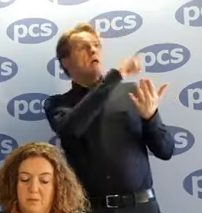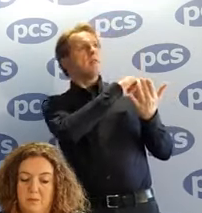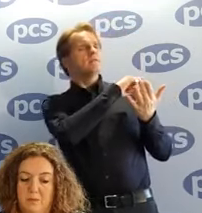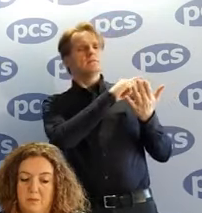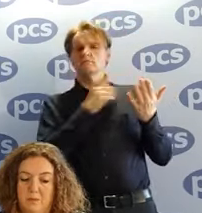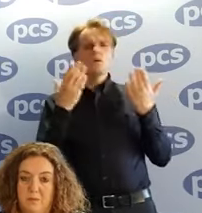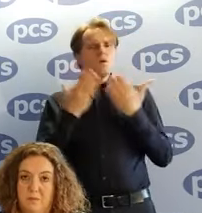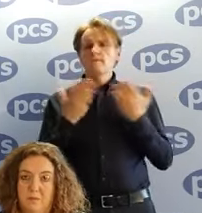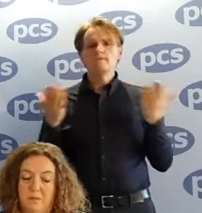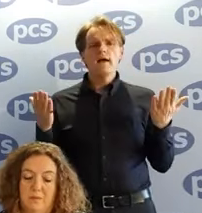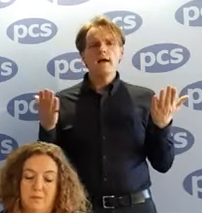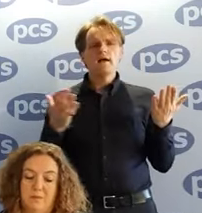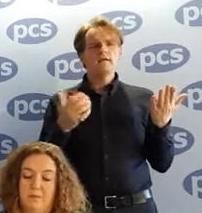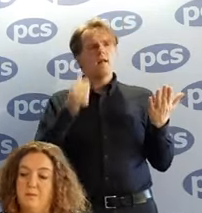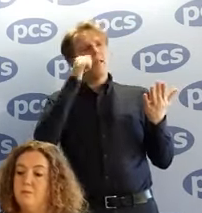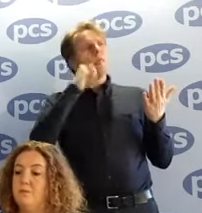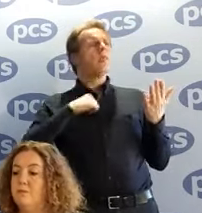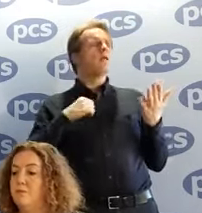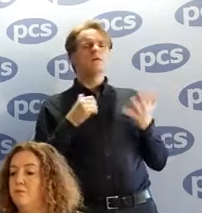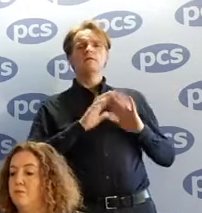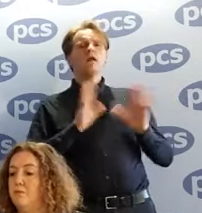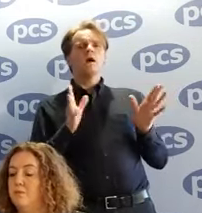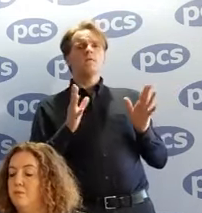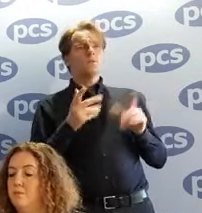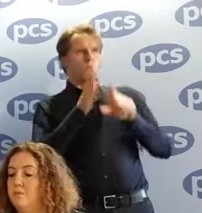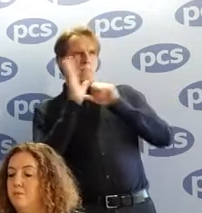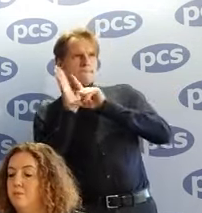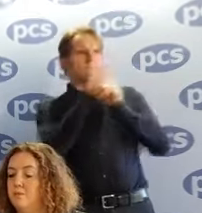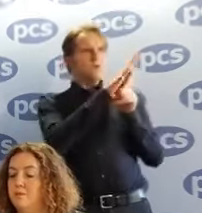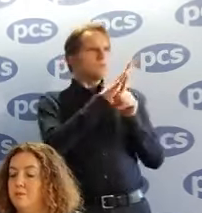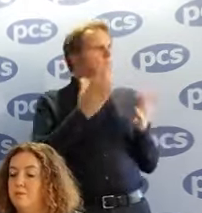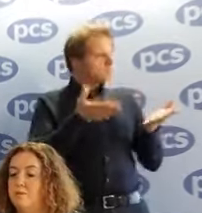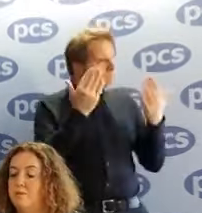and the ability to force them to think again if we stand together now and if we